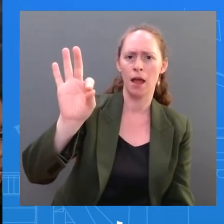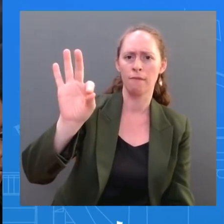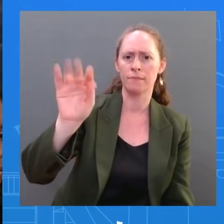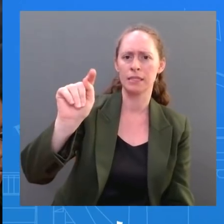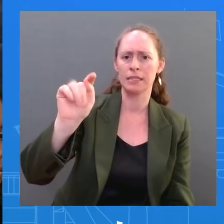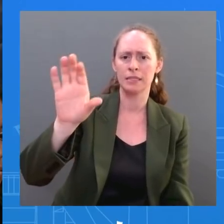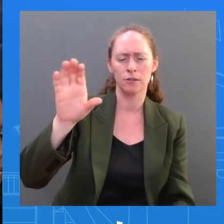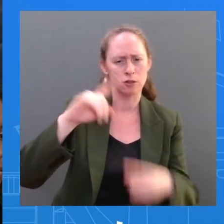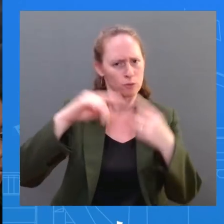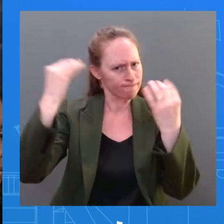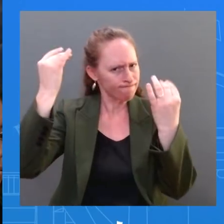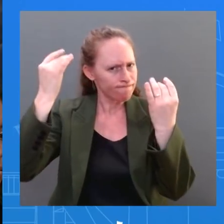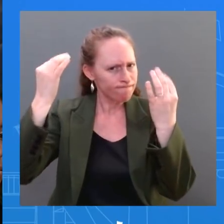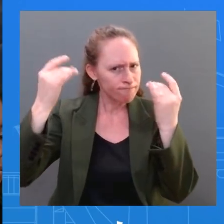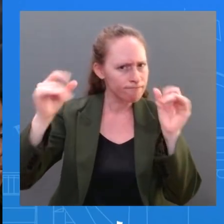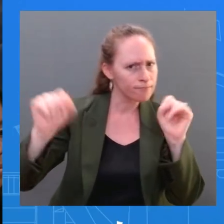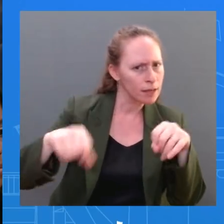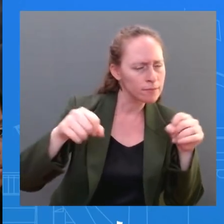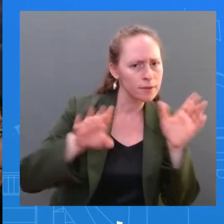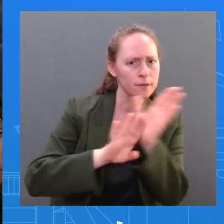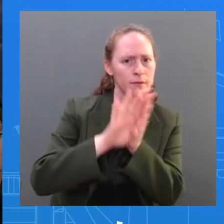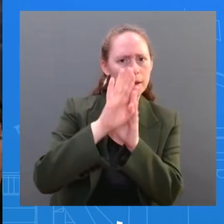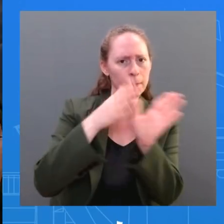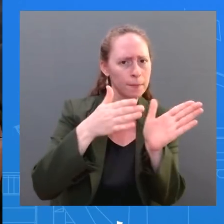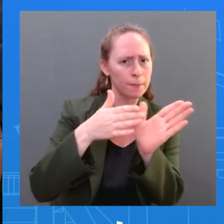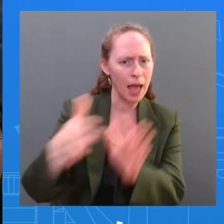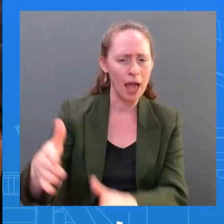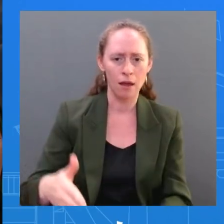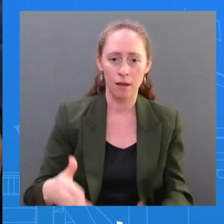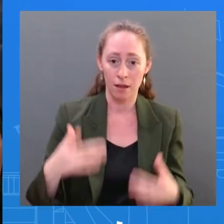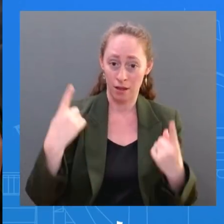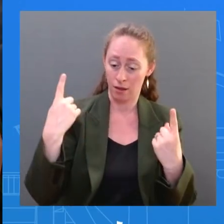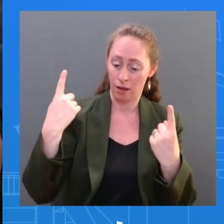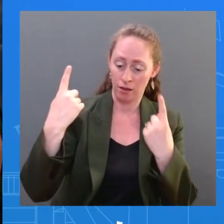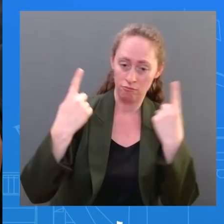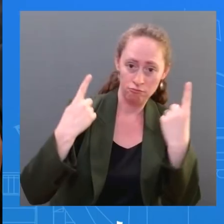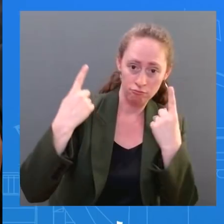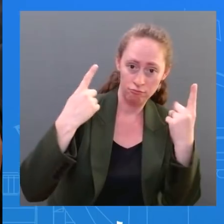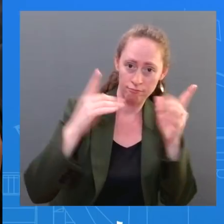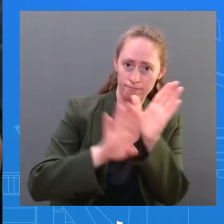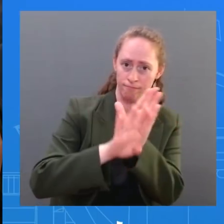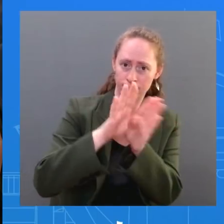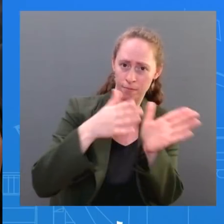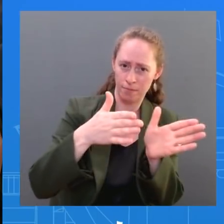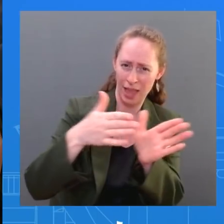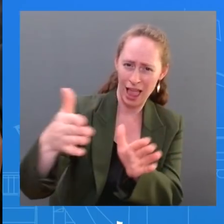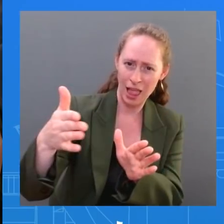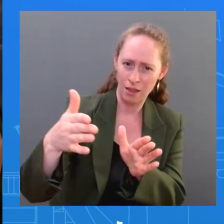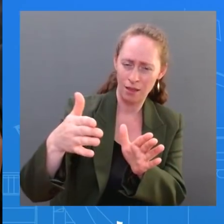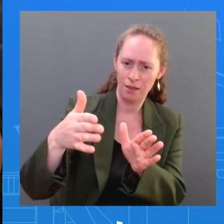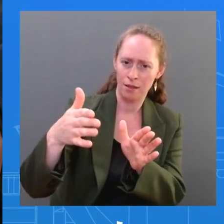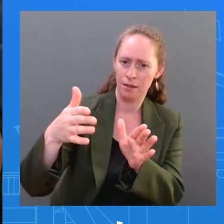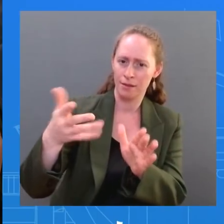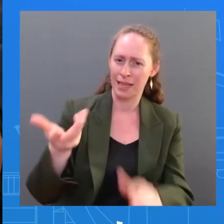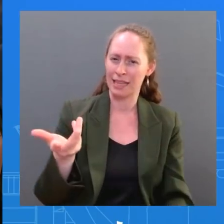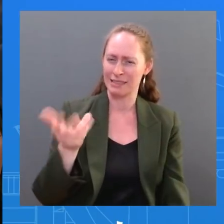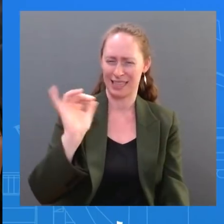about protecting information; it talks about protecting the -- you know, the sort of safety of people,